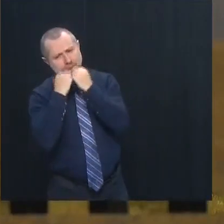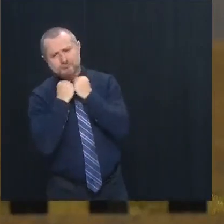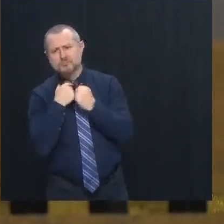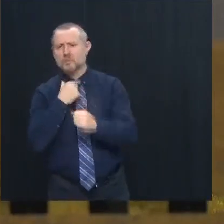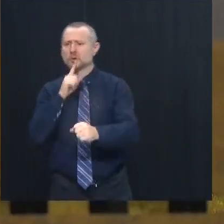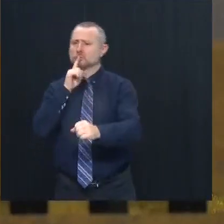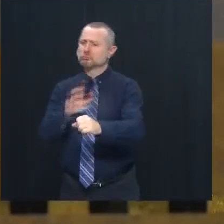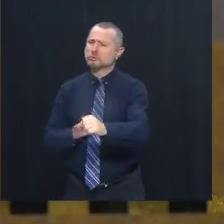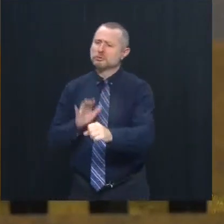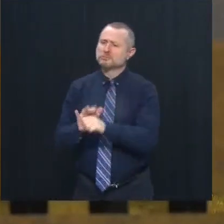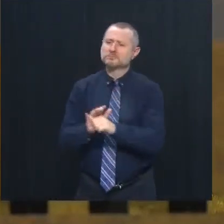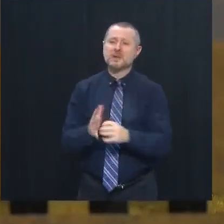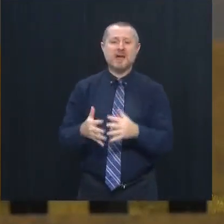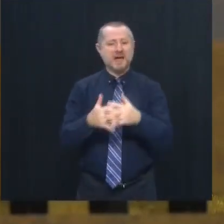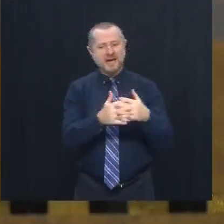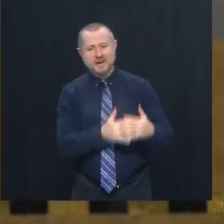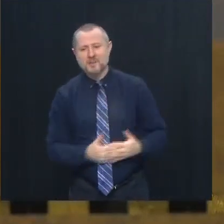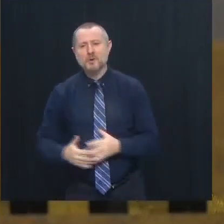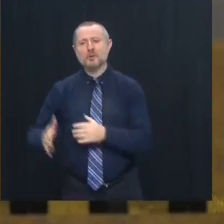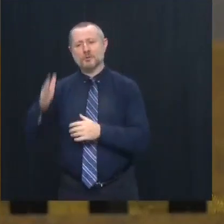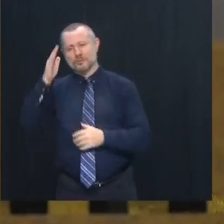OH, YES, I SAY IT PLAIN.